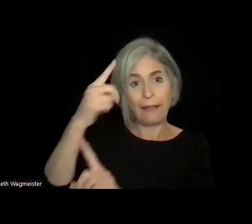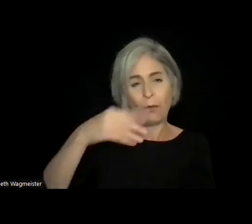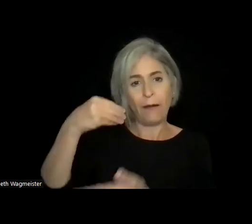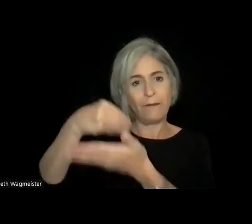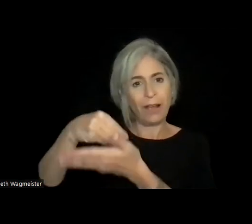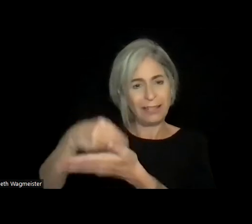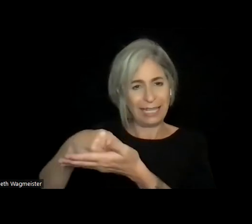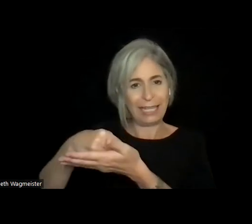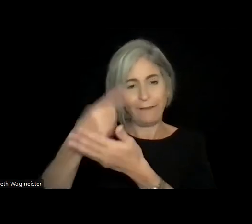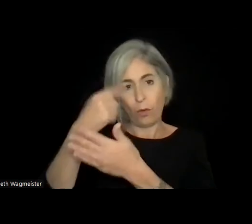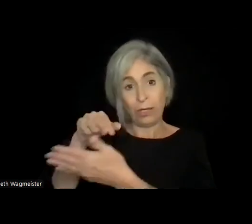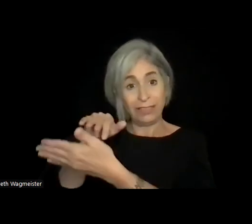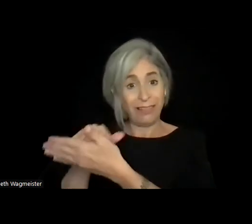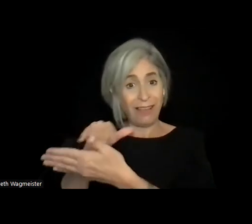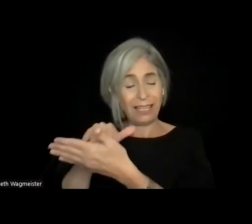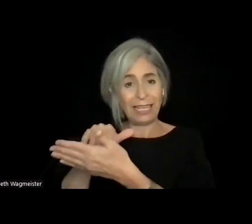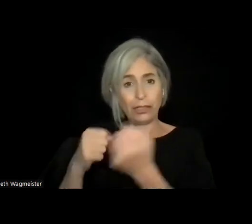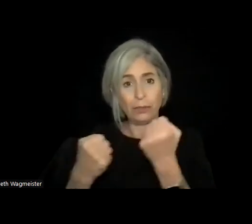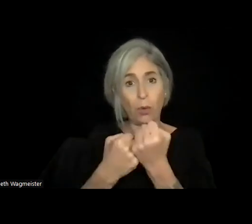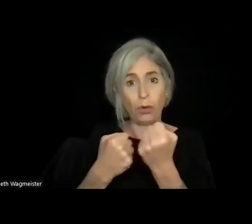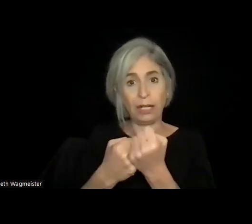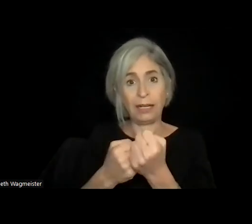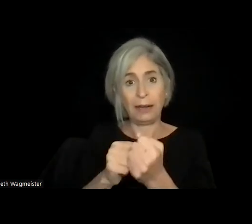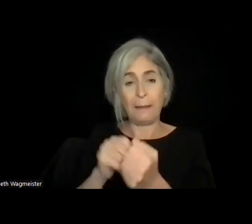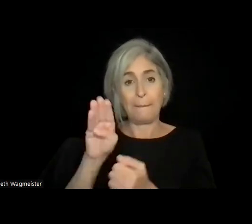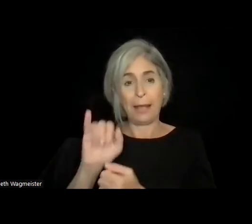require that any application, any scientific team that's apply